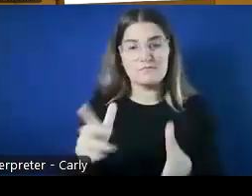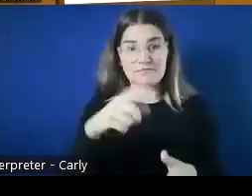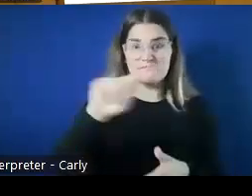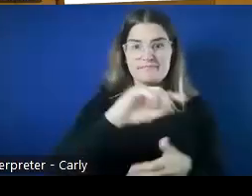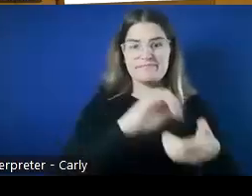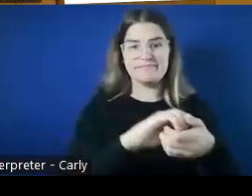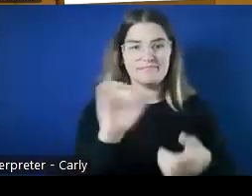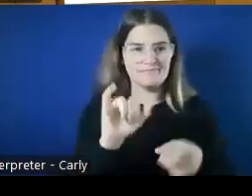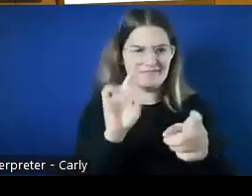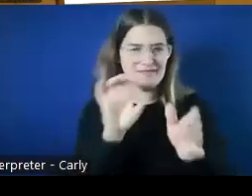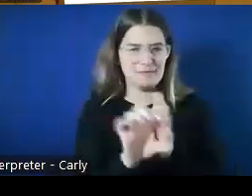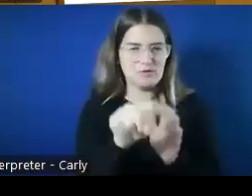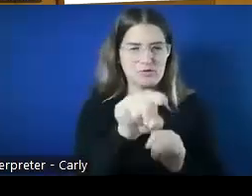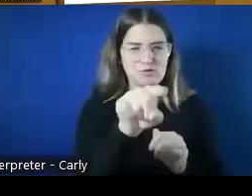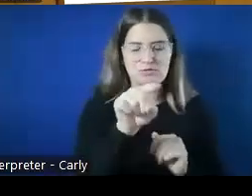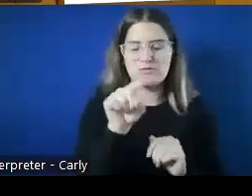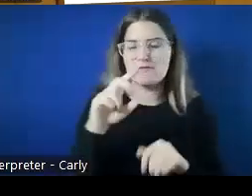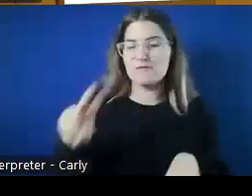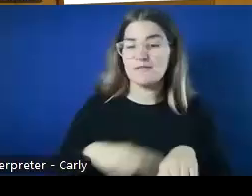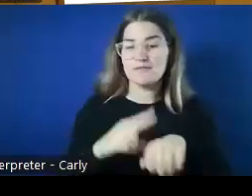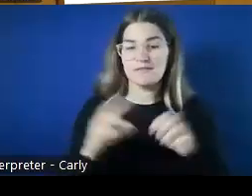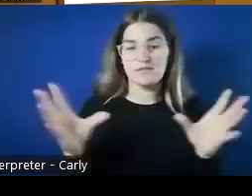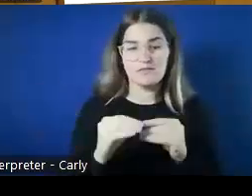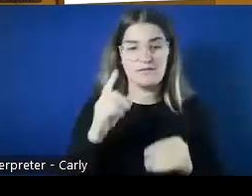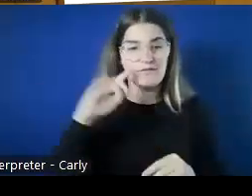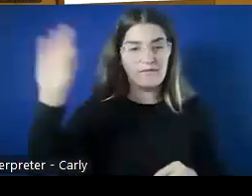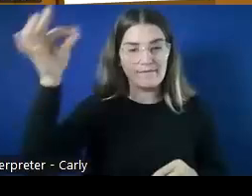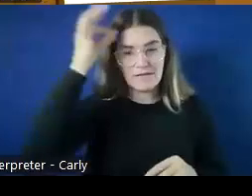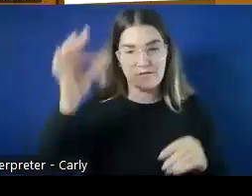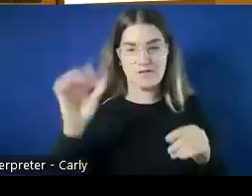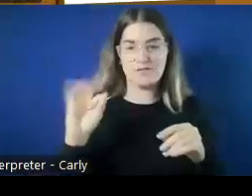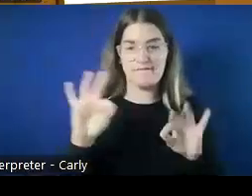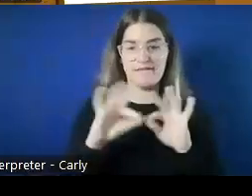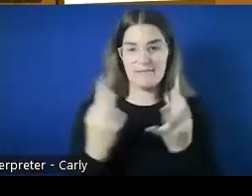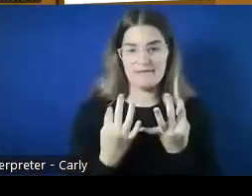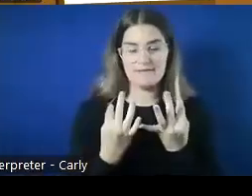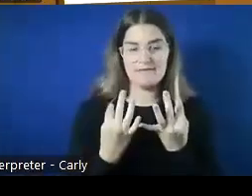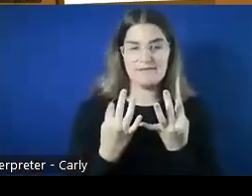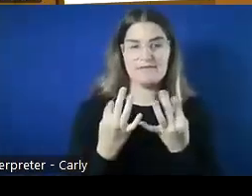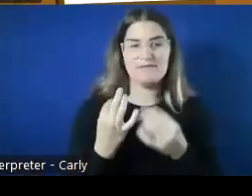did at the national conference for the Federation of families that we were able to bring families